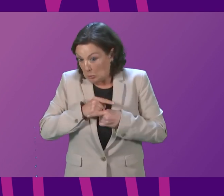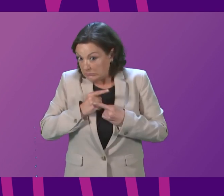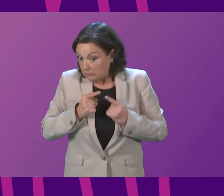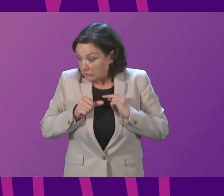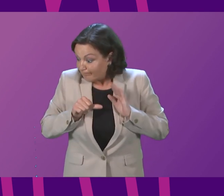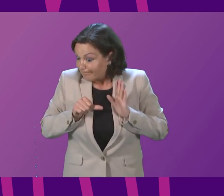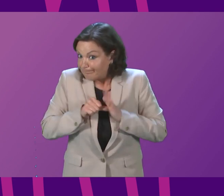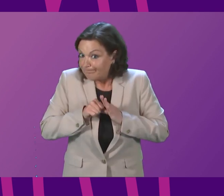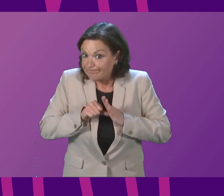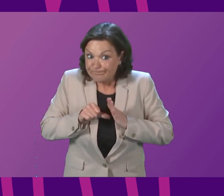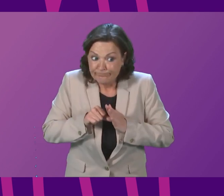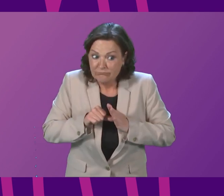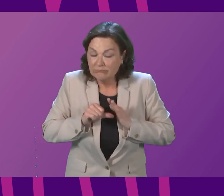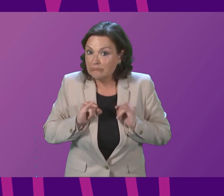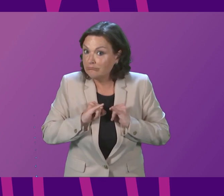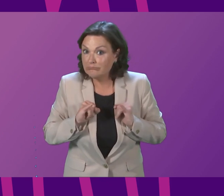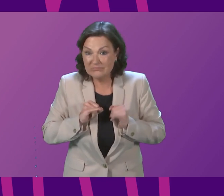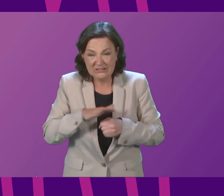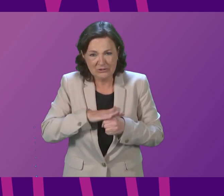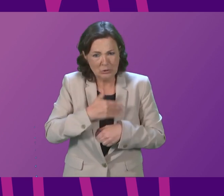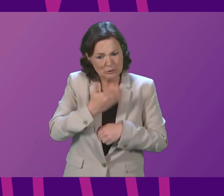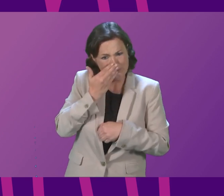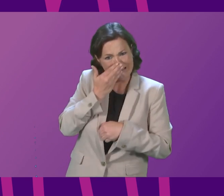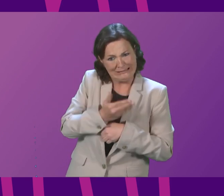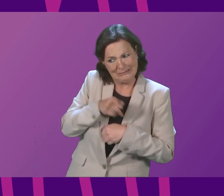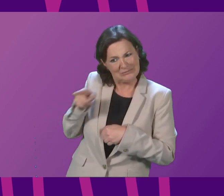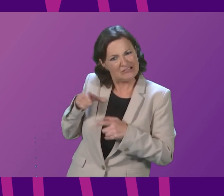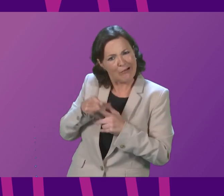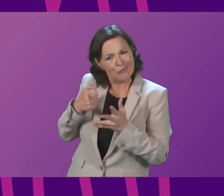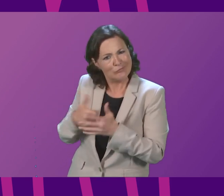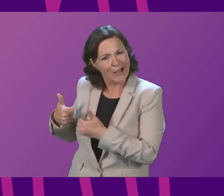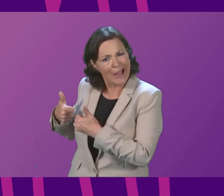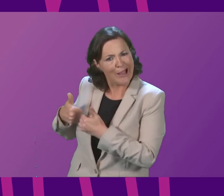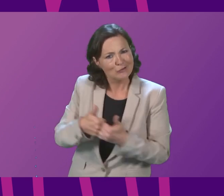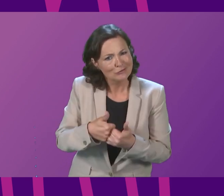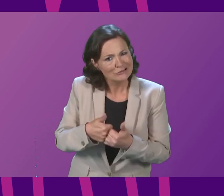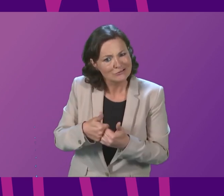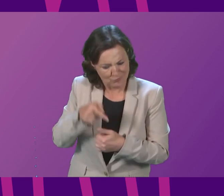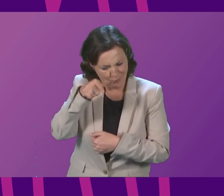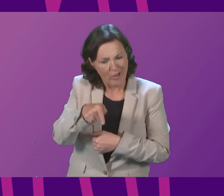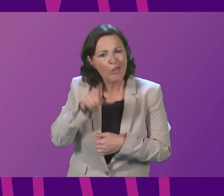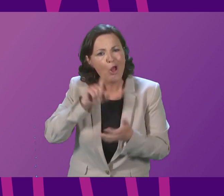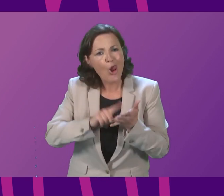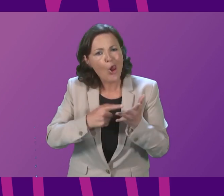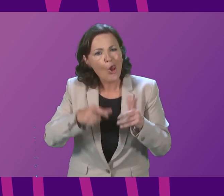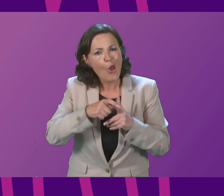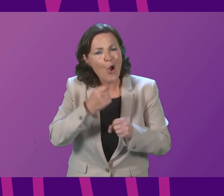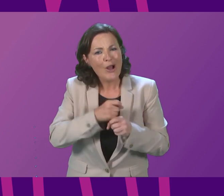Douglas Ross seems to agree with Christopher Geidt that Boris Johnson is putting him in an odious position.